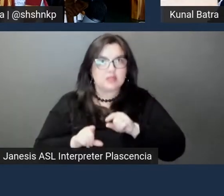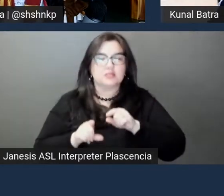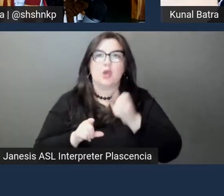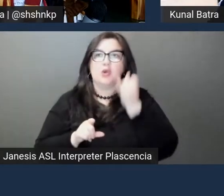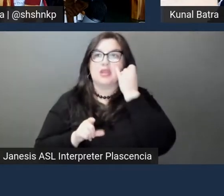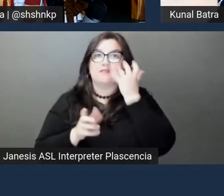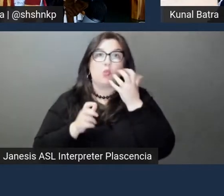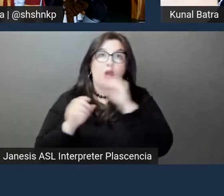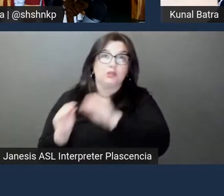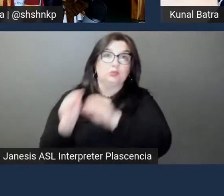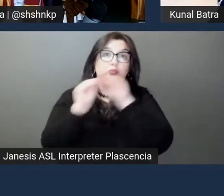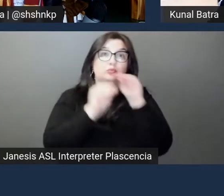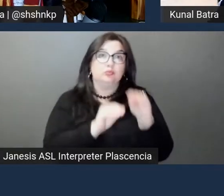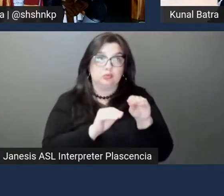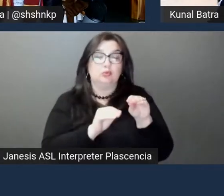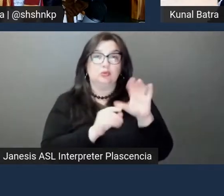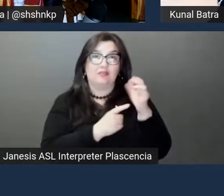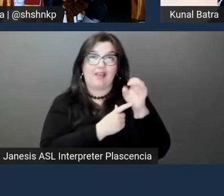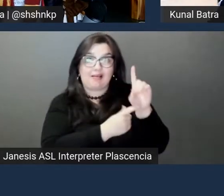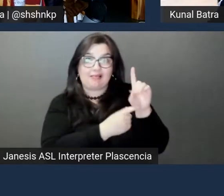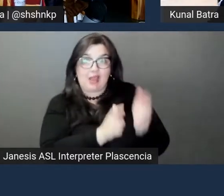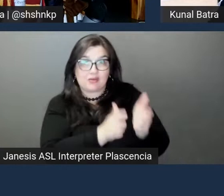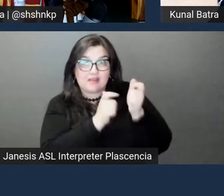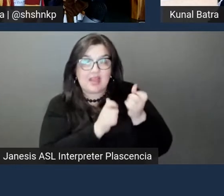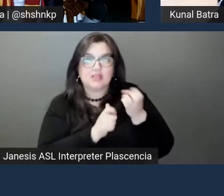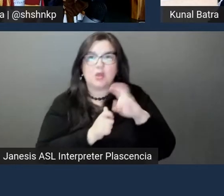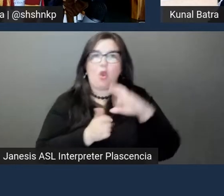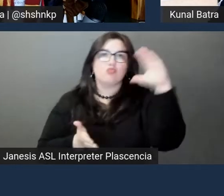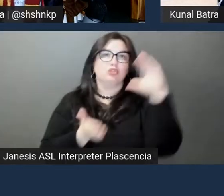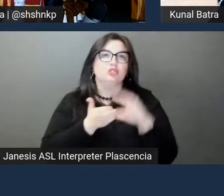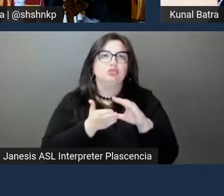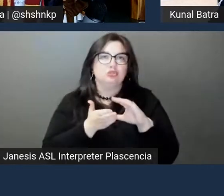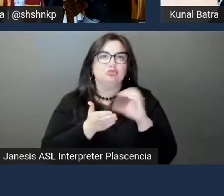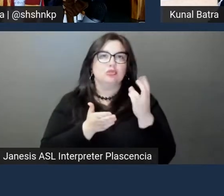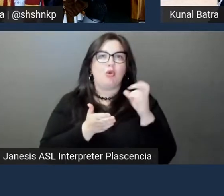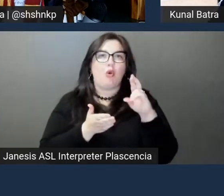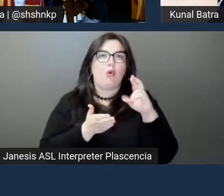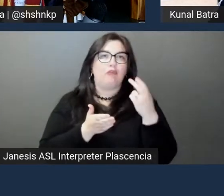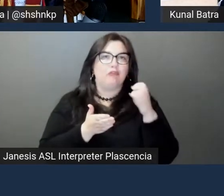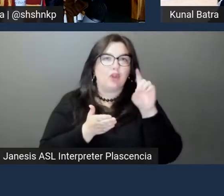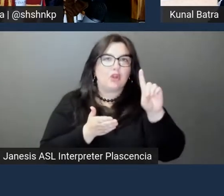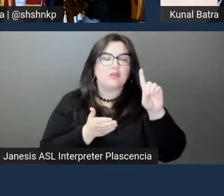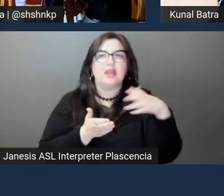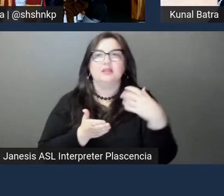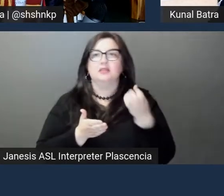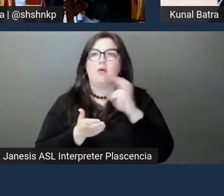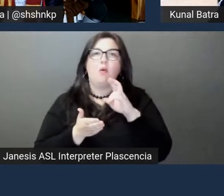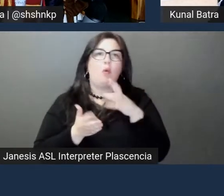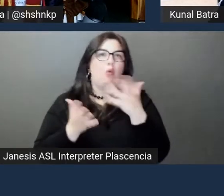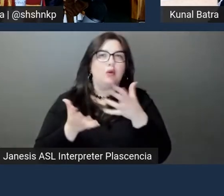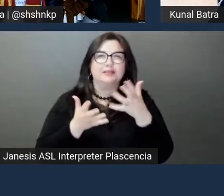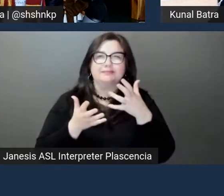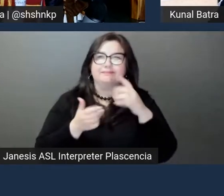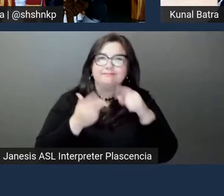whether you want to reduce the operational overhead and move into cloud metrics technologies and things like that.